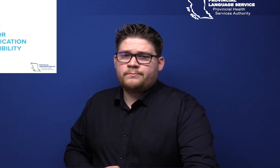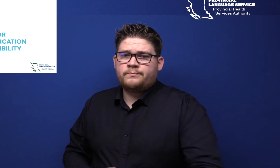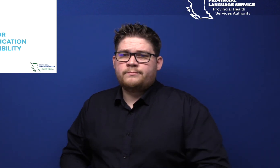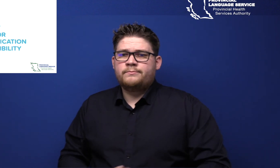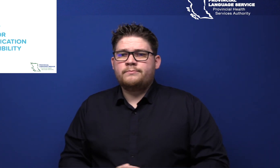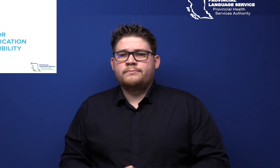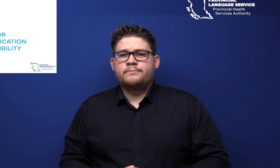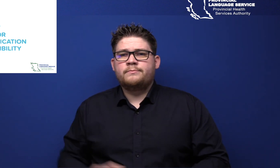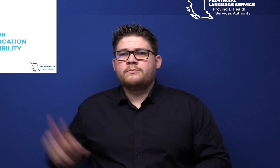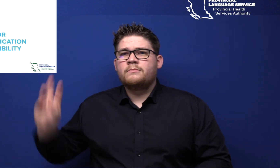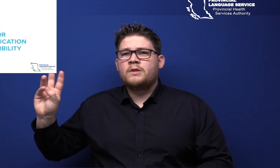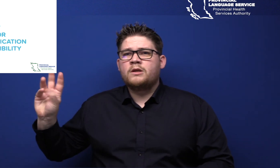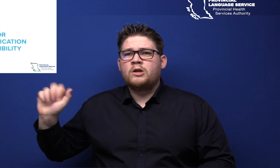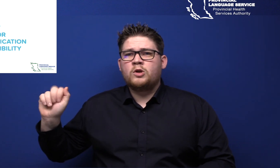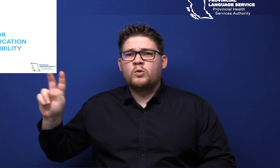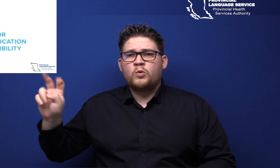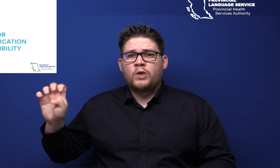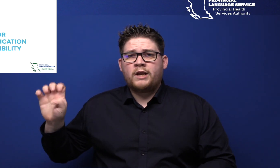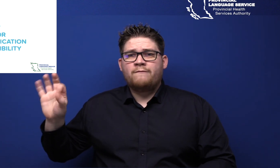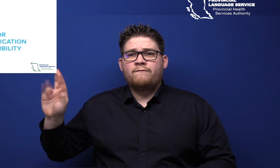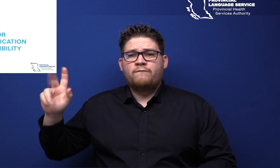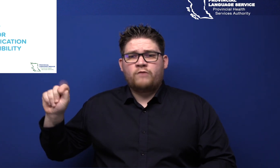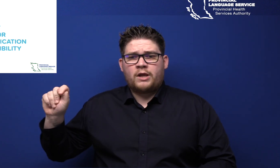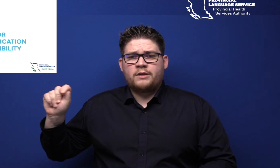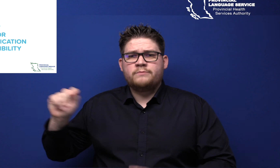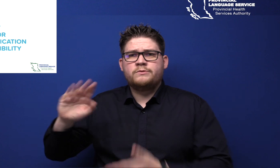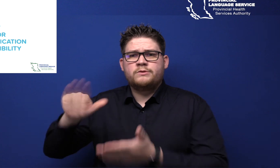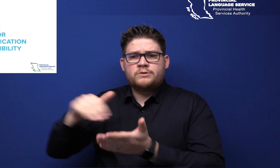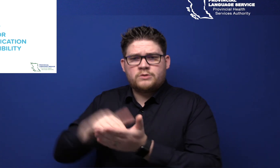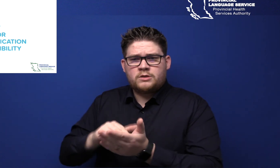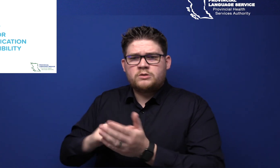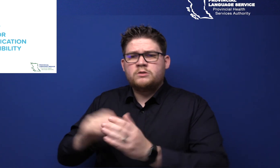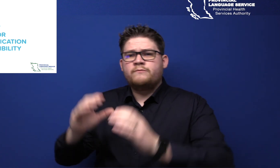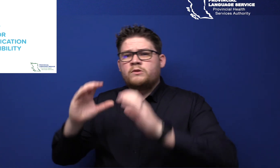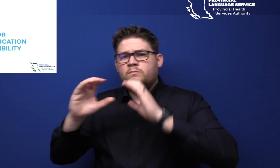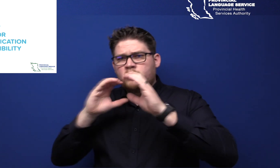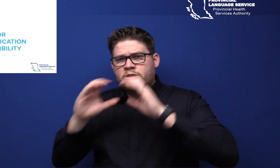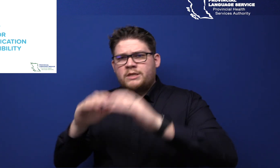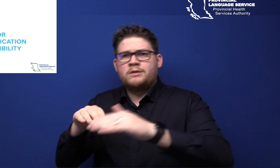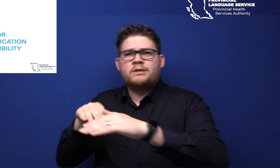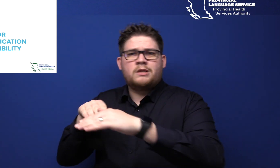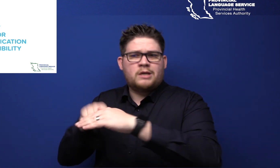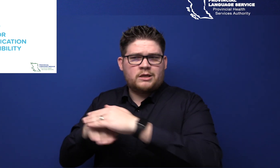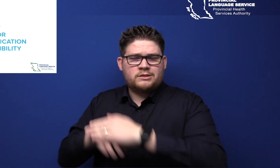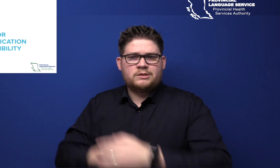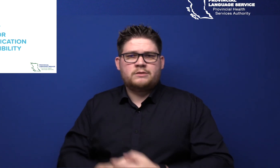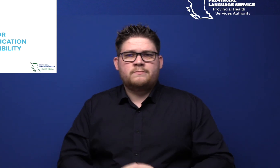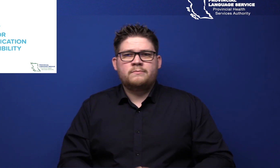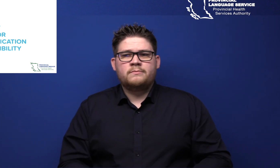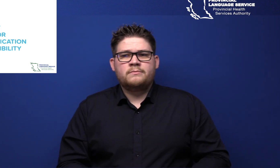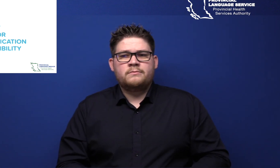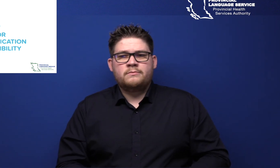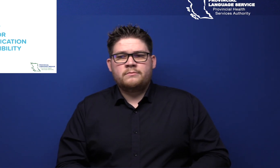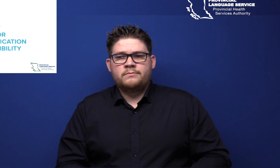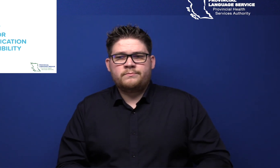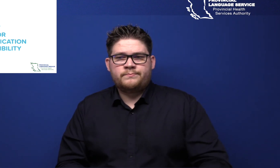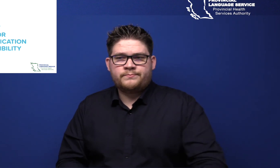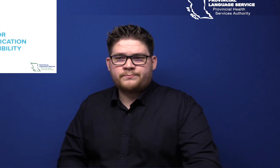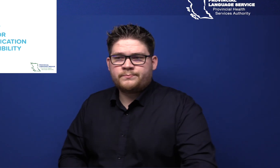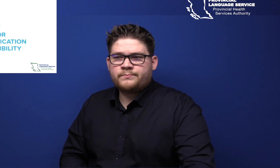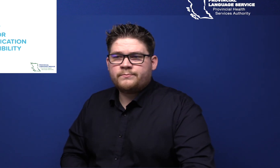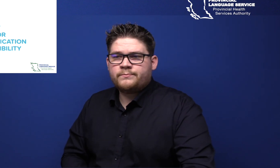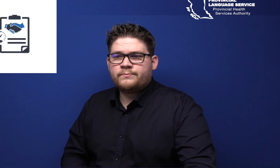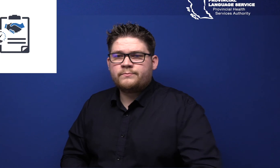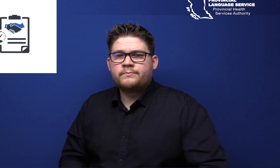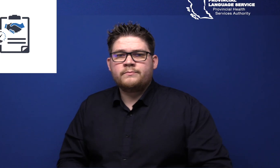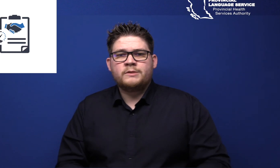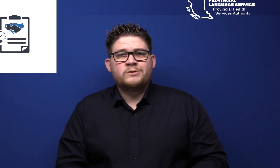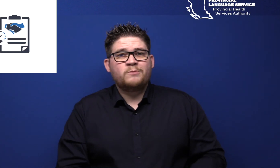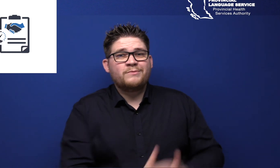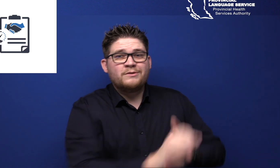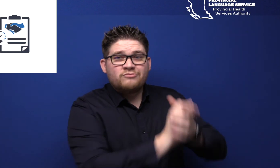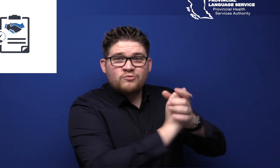AND THAT AGENCY IS WAVEFRONT CENTER FOR COMMUNICATION ACCESSIBILITY.